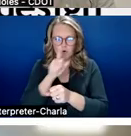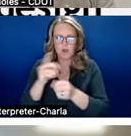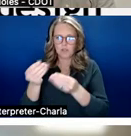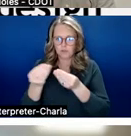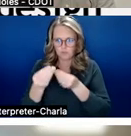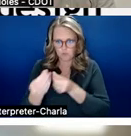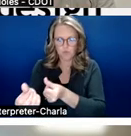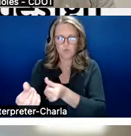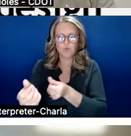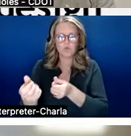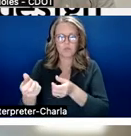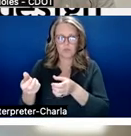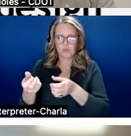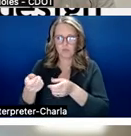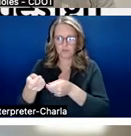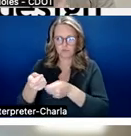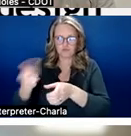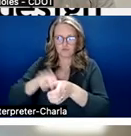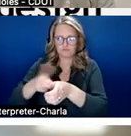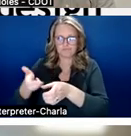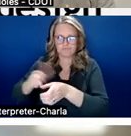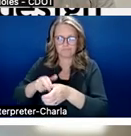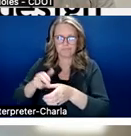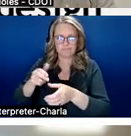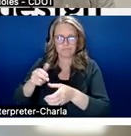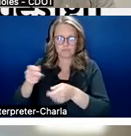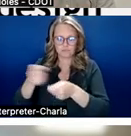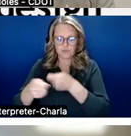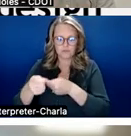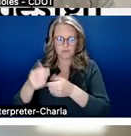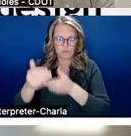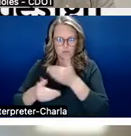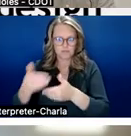a transfer as possible. Some of our early modeling shows